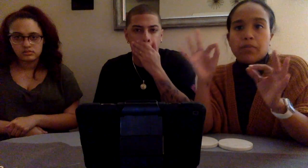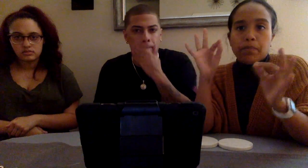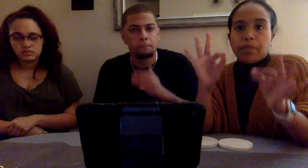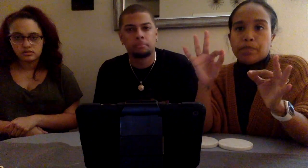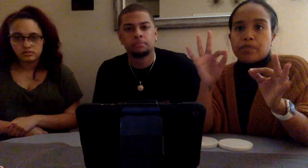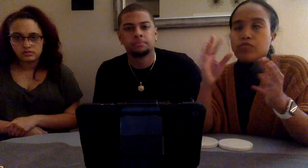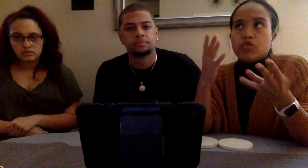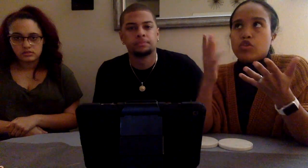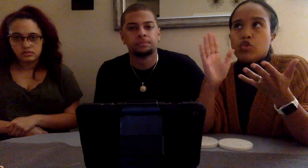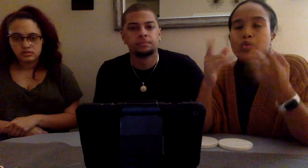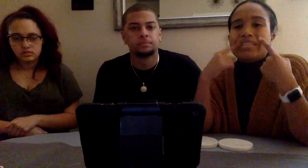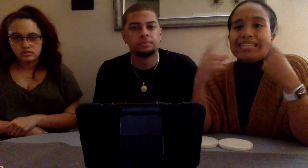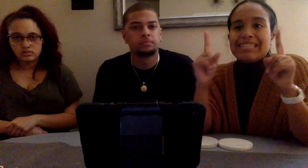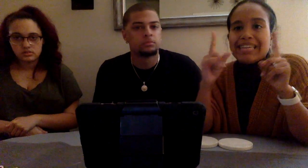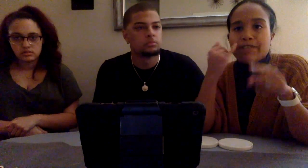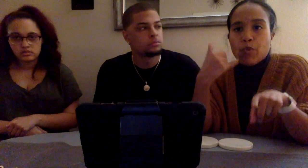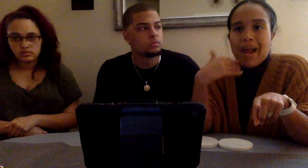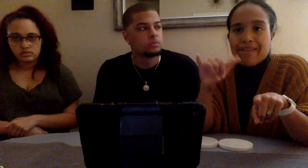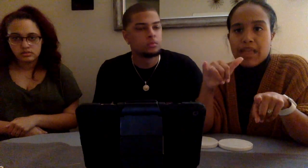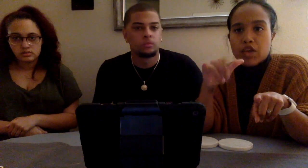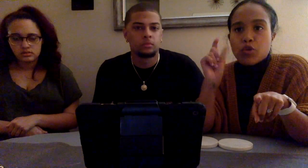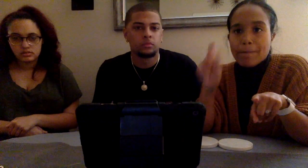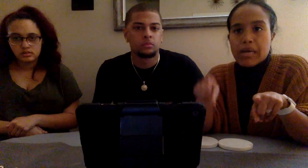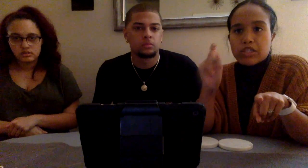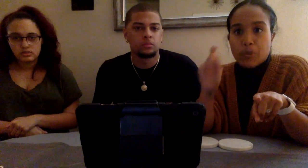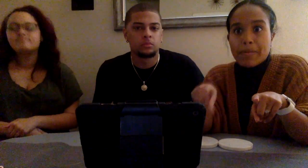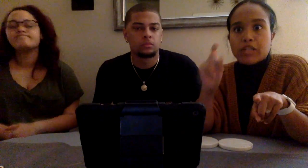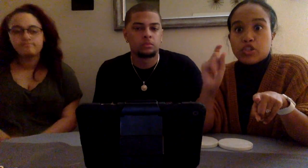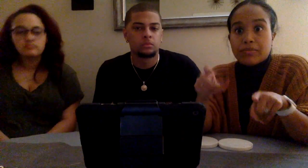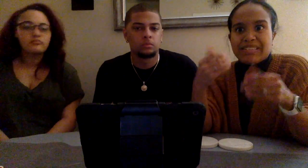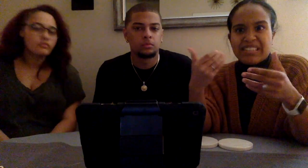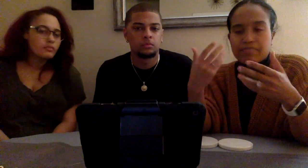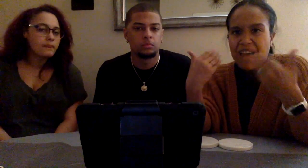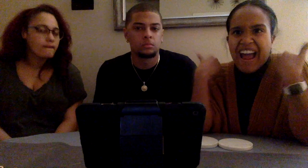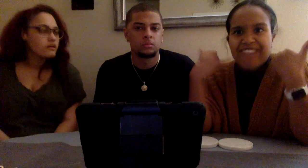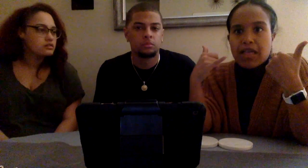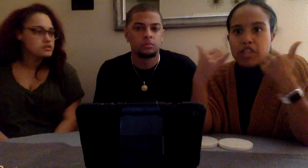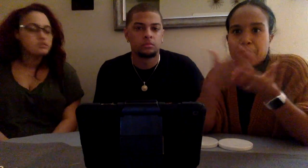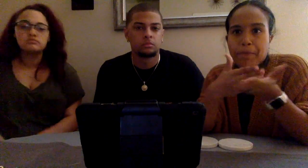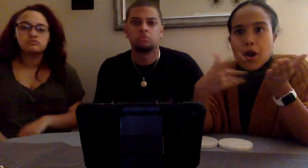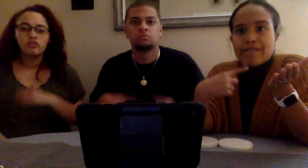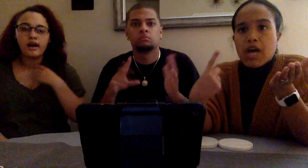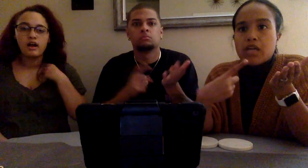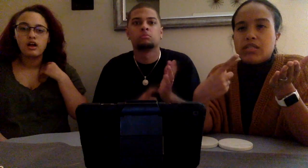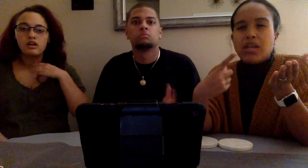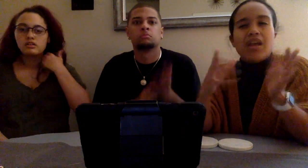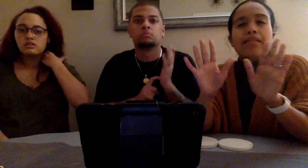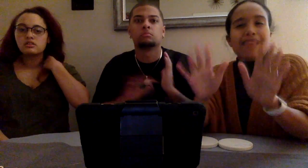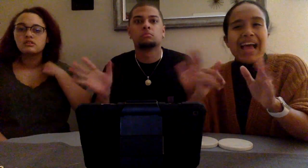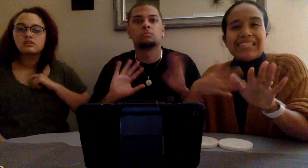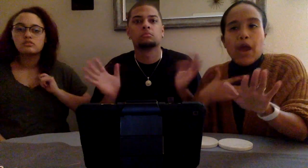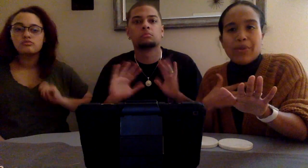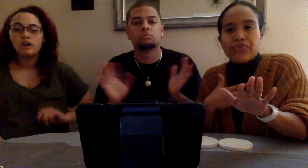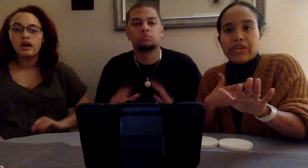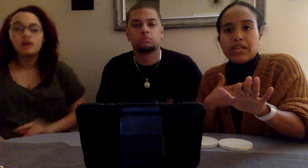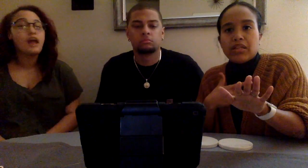sound so perfect as you will succeed in life if you have hearing. You must, must, must have it. You'll be a part of us. That's how I feel. Dante: Required!